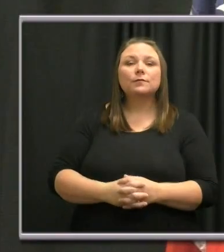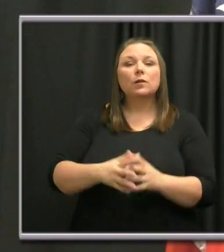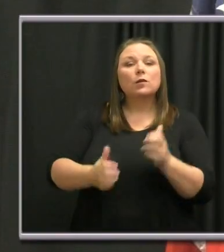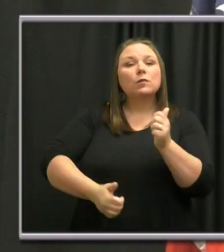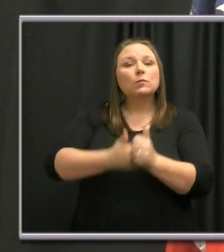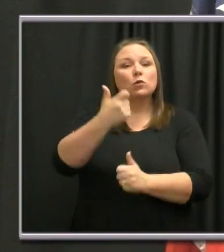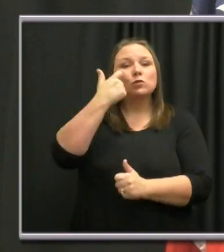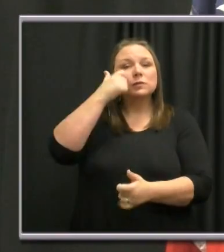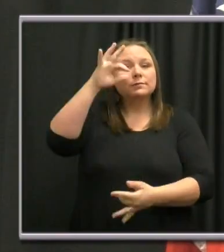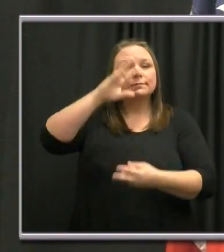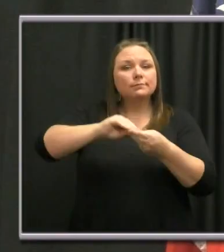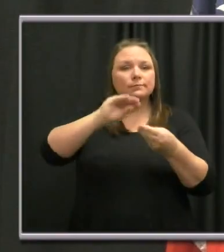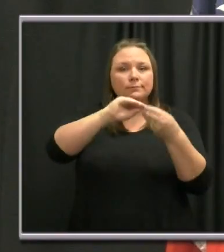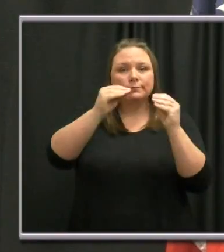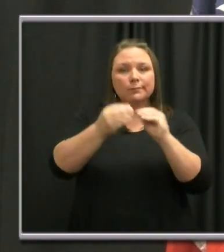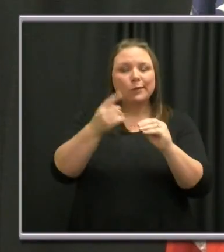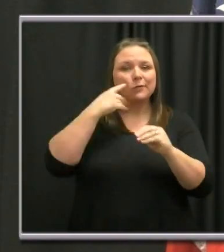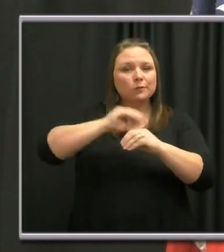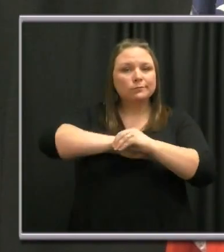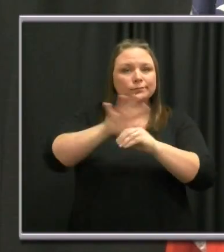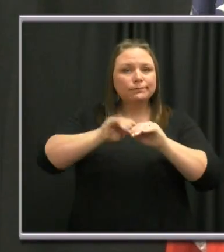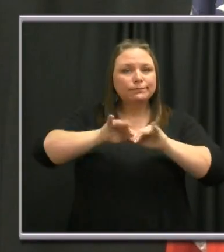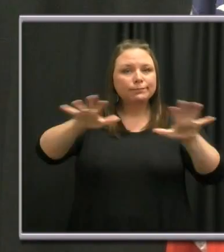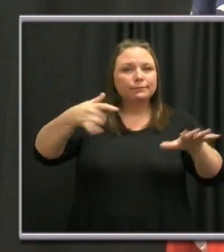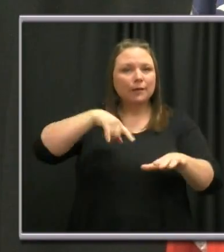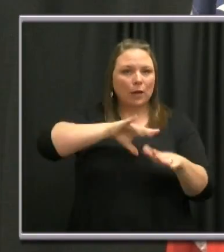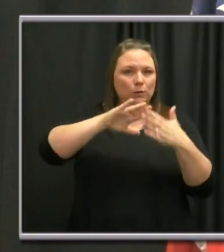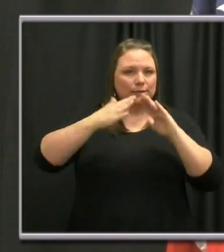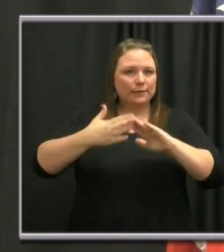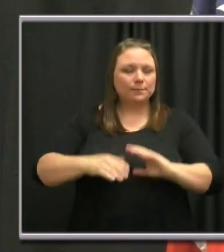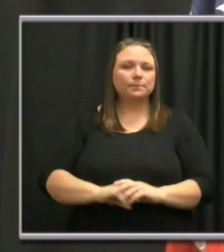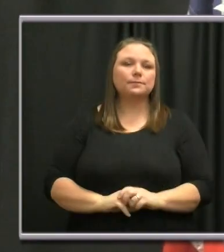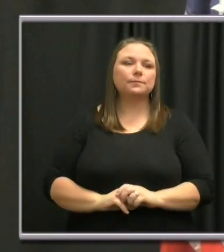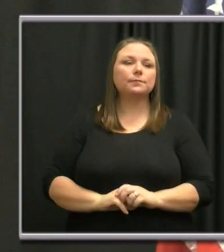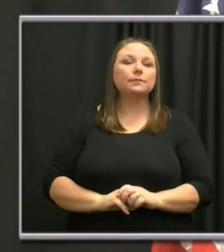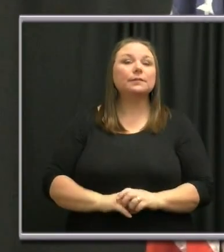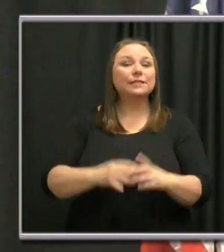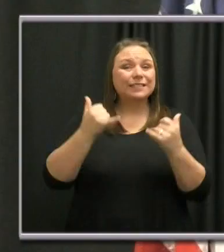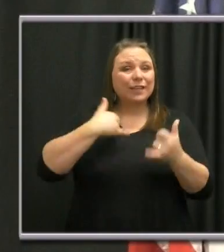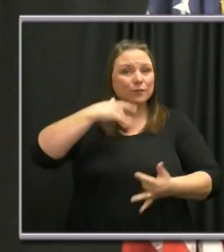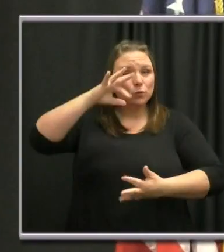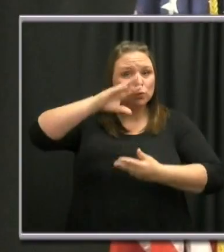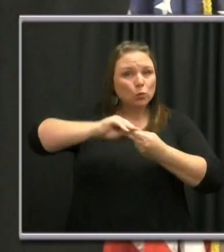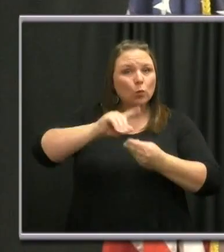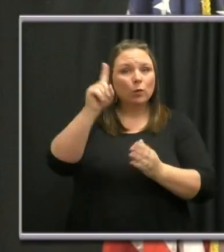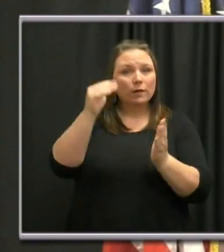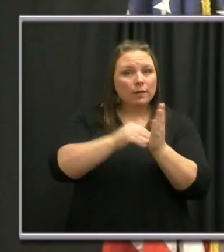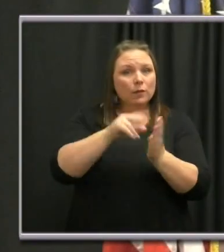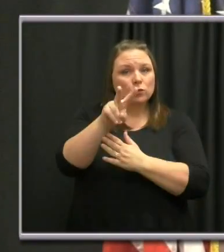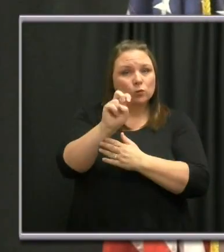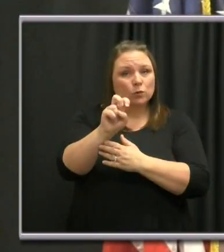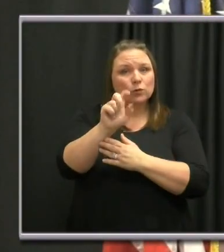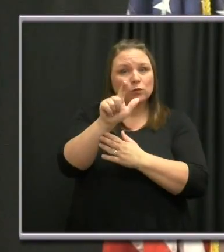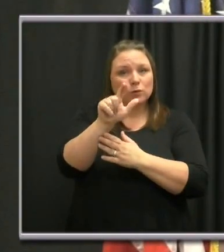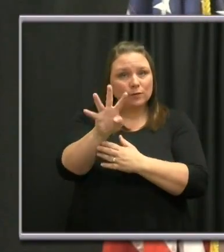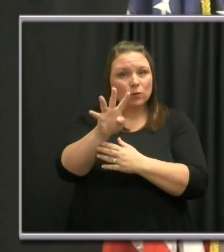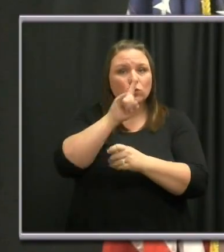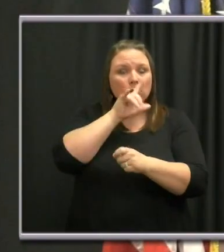VERY GOOD MORNING NASHVILLE. HERE'S THE LATEST INFORMATION ON THE COVERT NINETEEN VIRUS IN